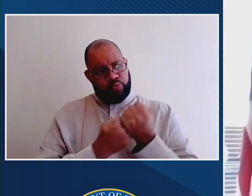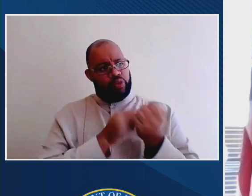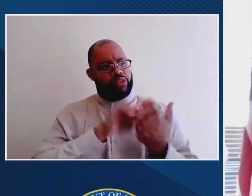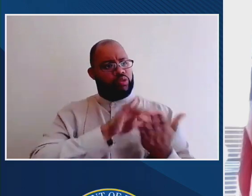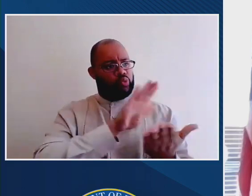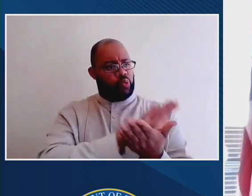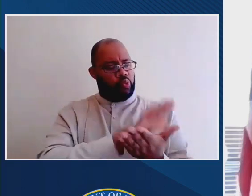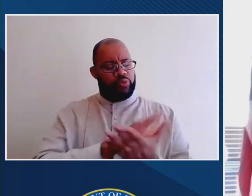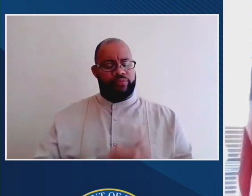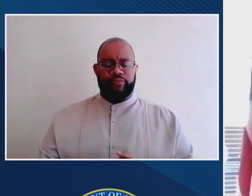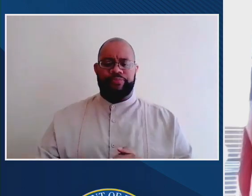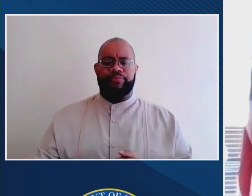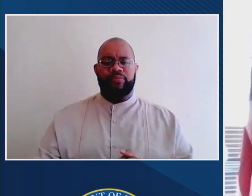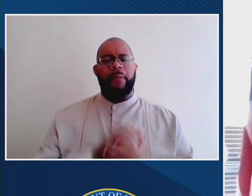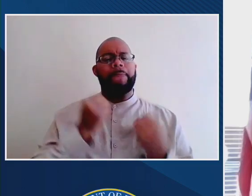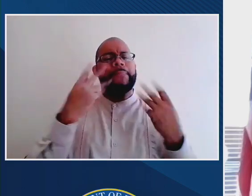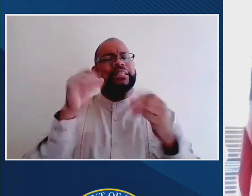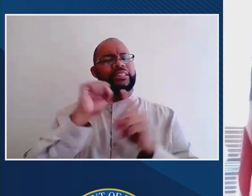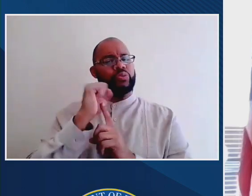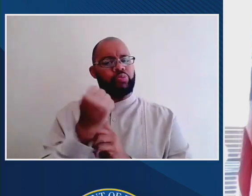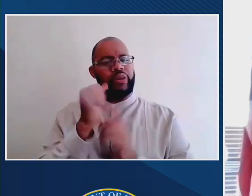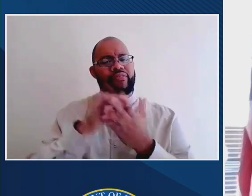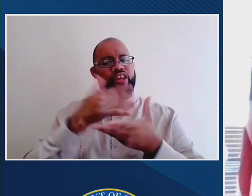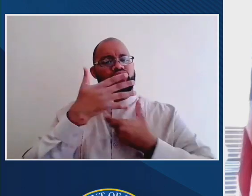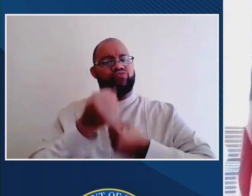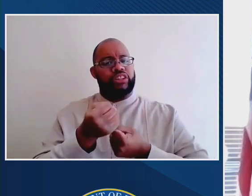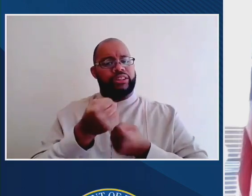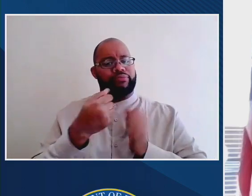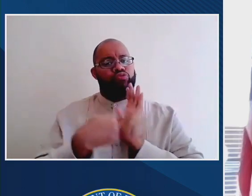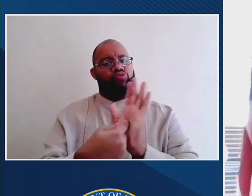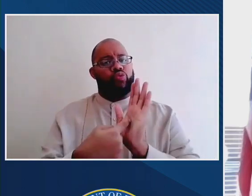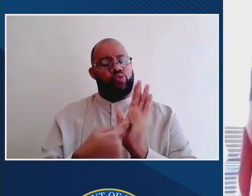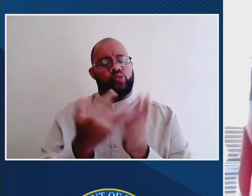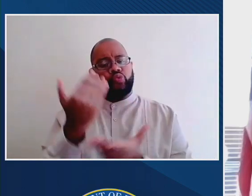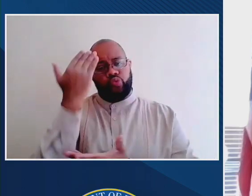And in many cases that trust is vindicated. We know that a college degree